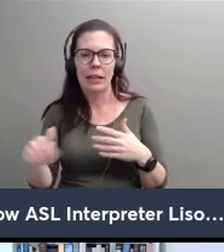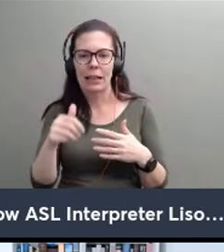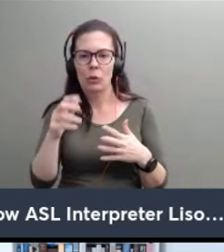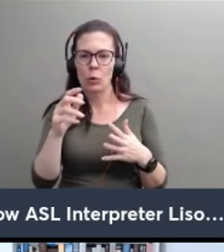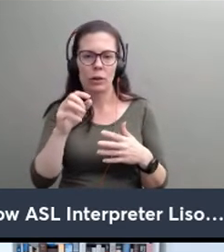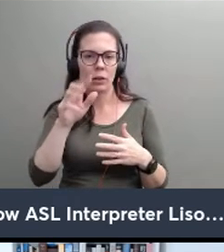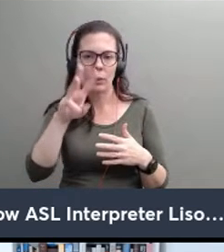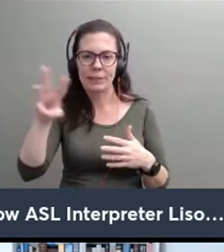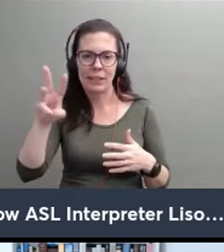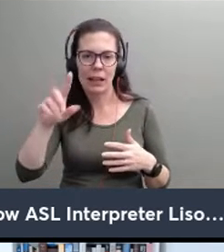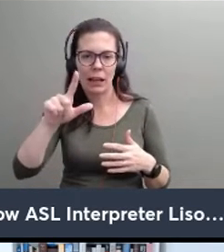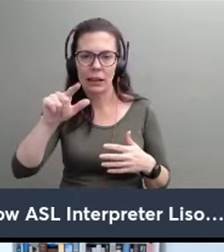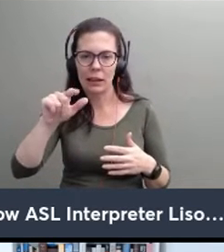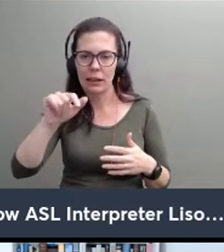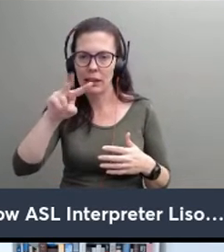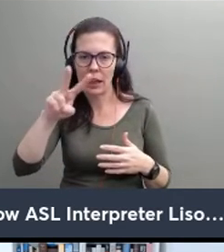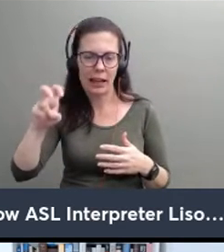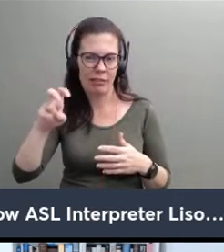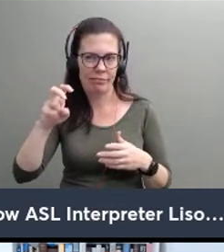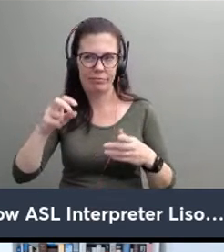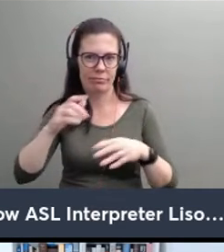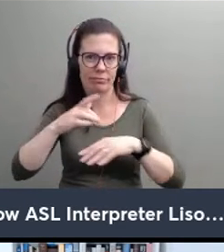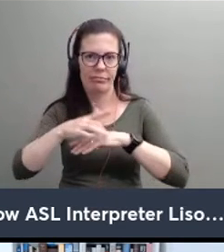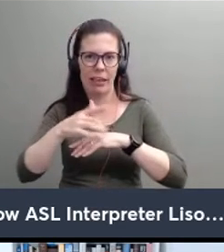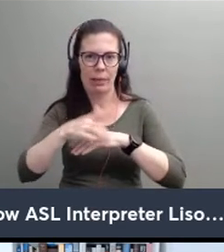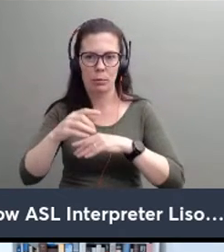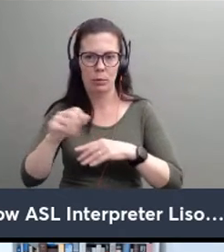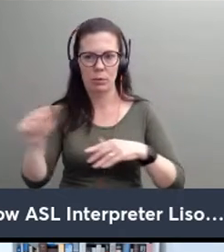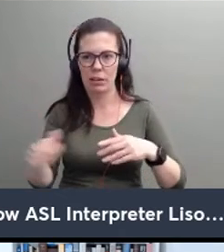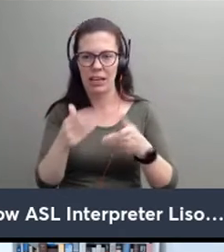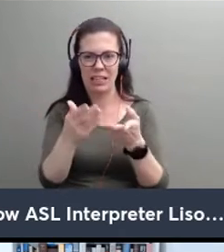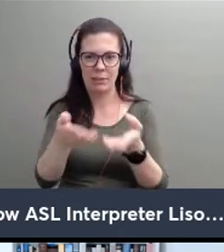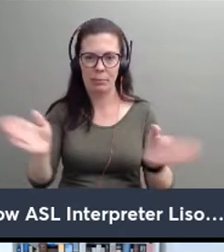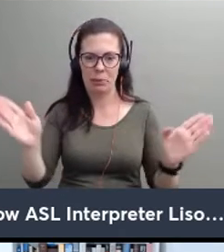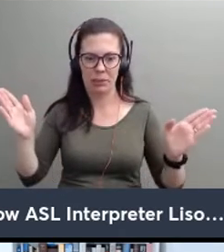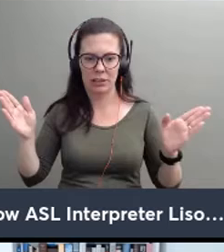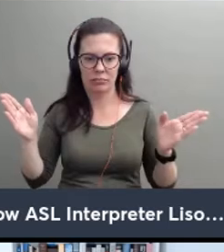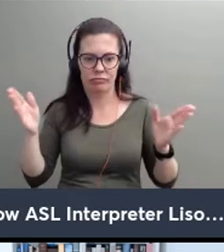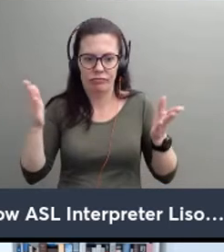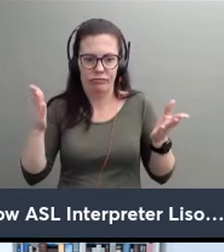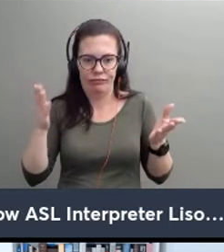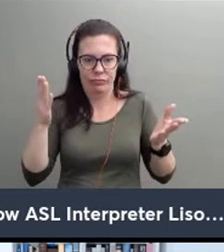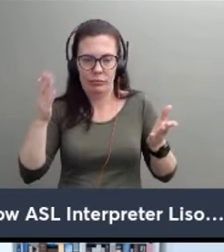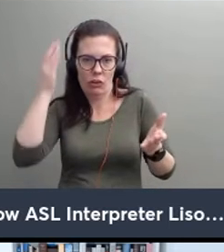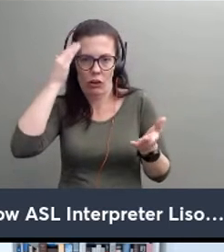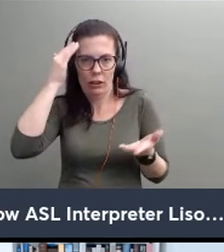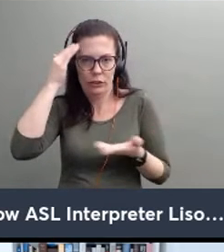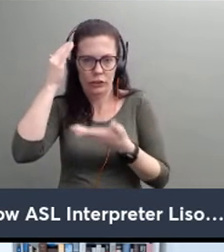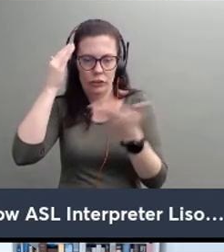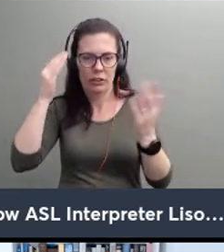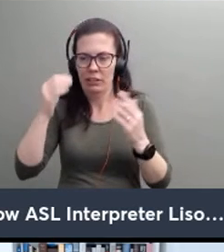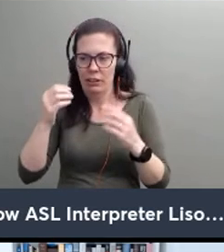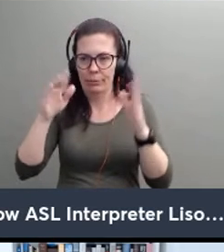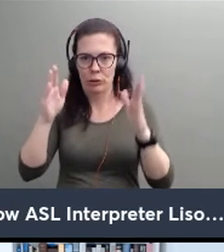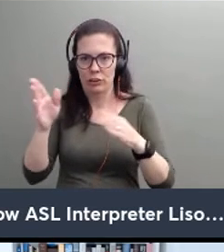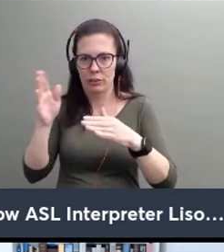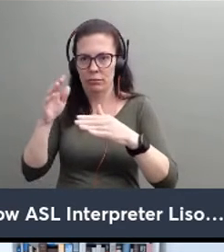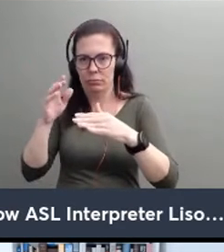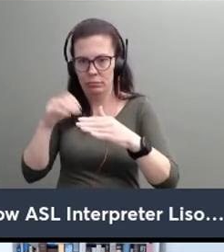it's available on any public knowledge. Whoever comes to this site can see this dashboard.